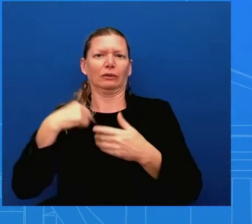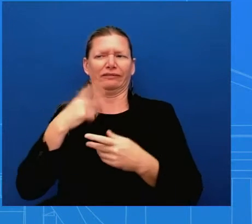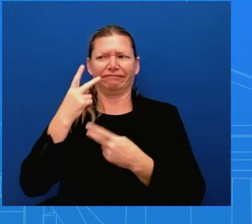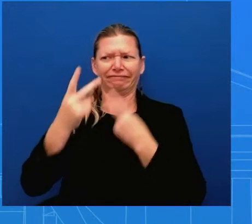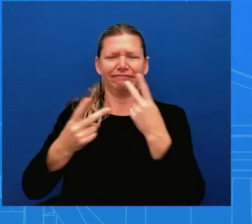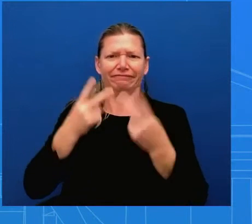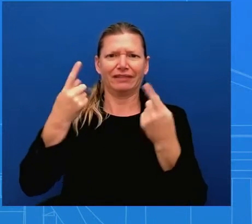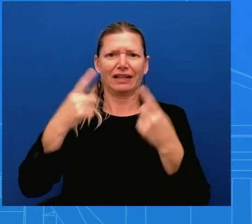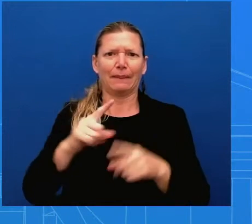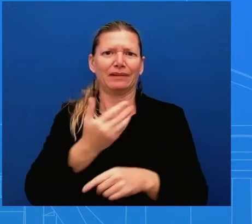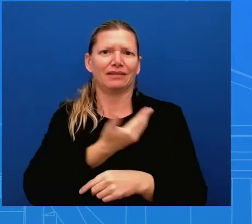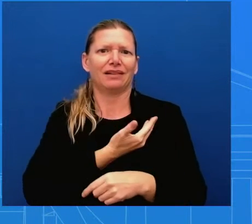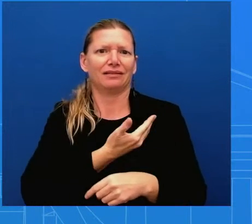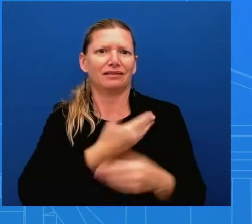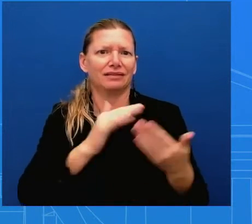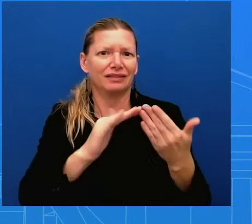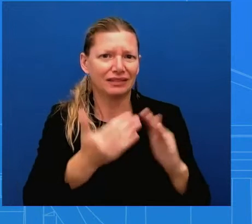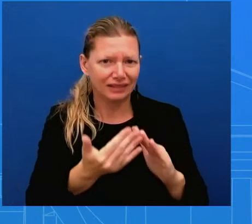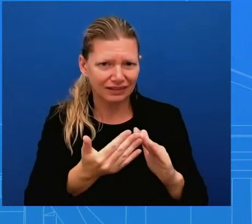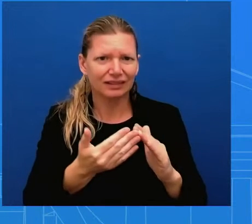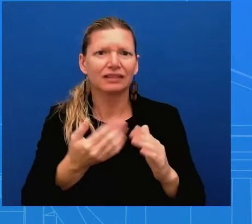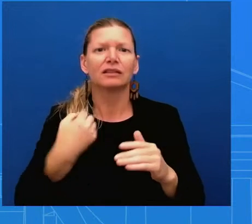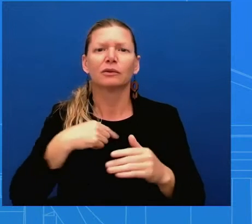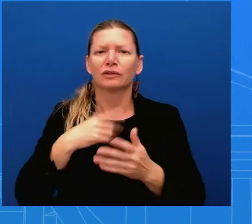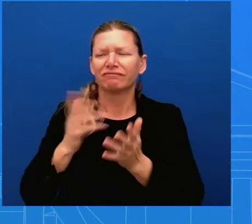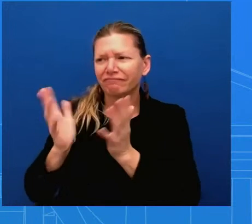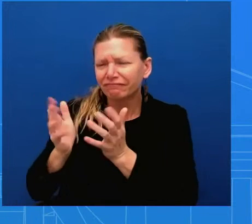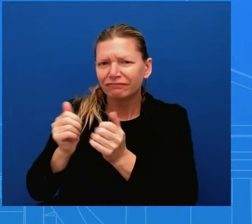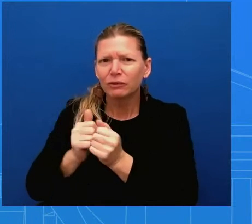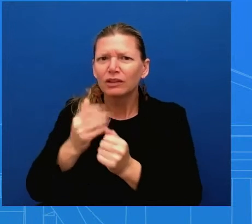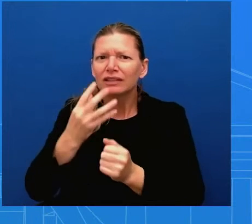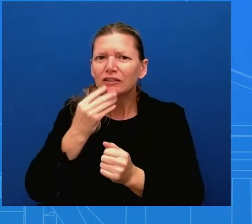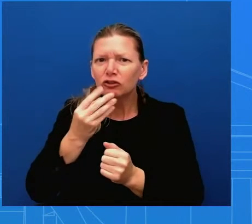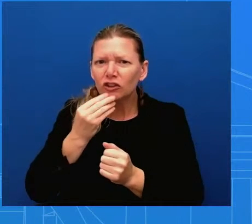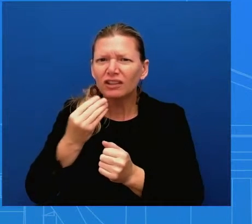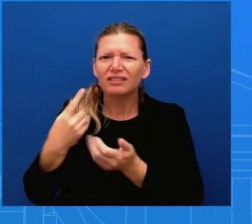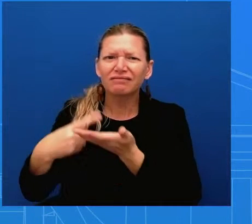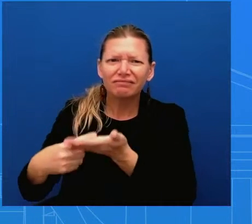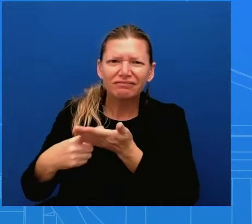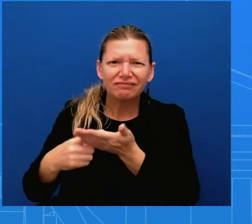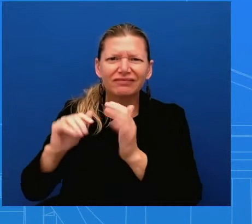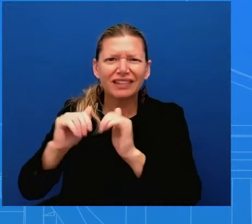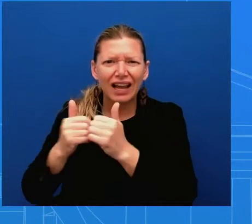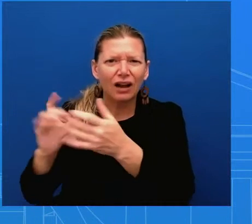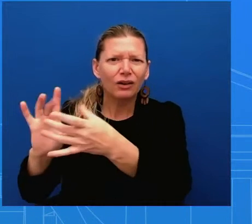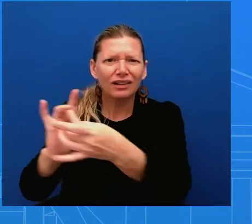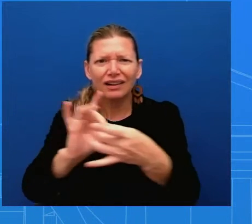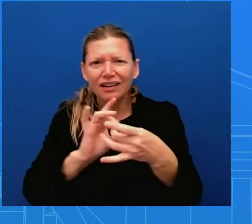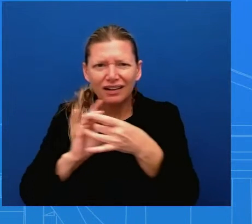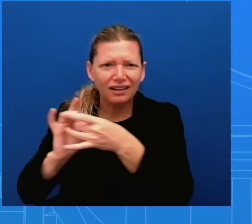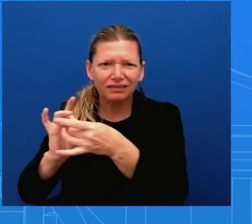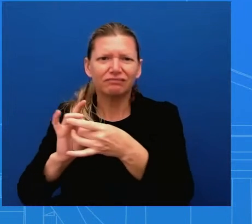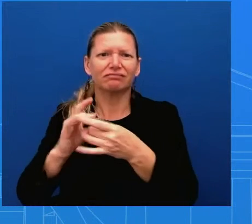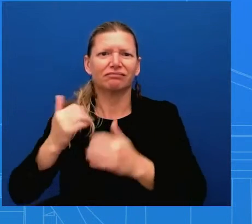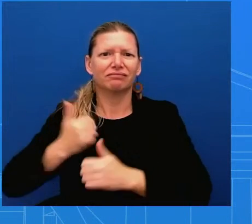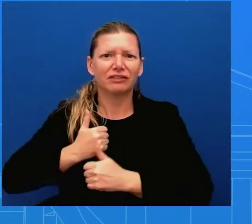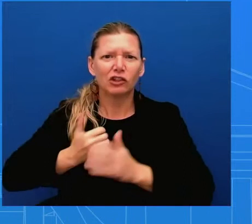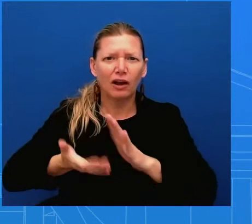about a holistic, integrated strategy to ensure the lasting defeat of Hamas and a better alternative future for Gaza